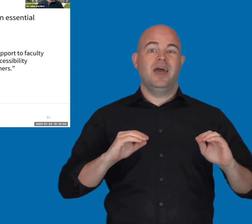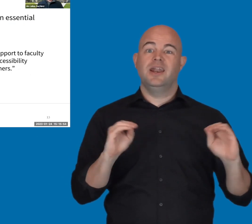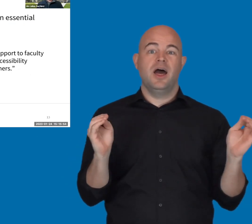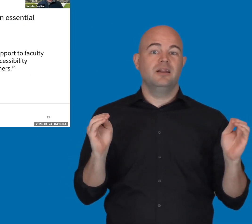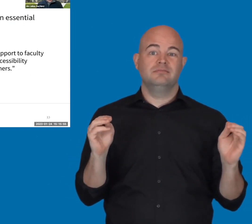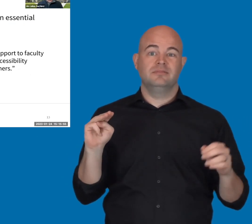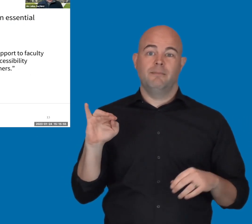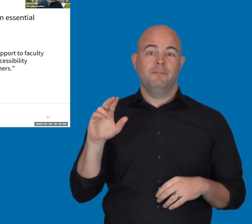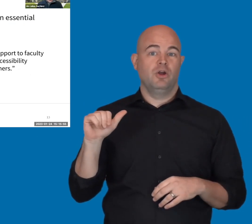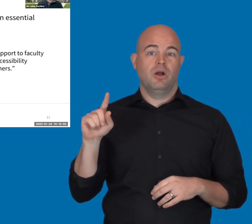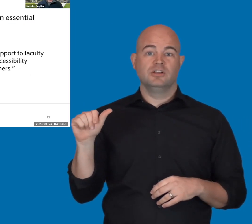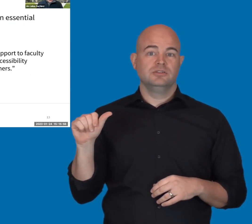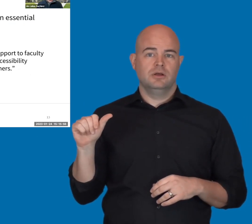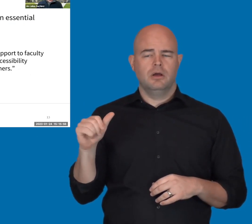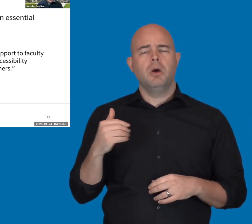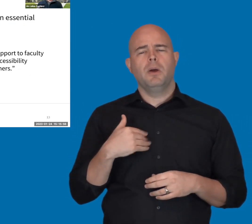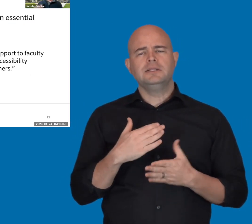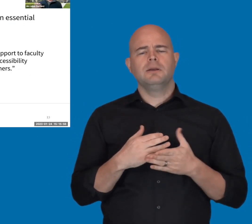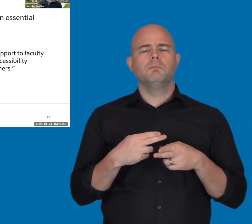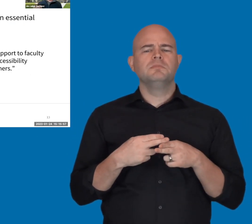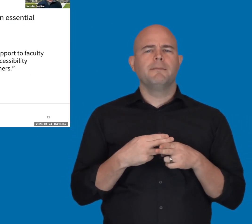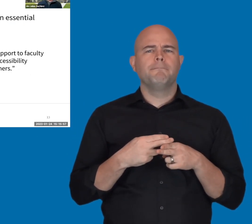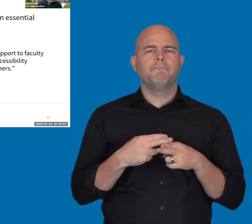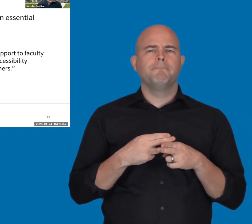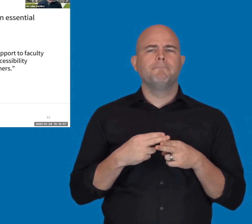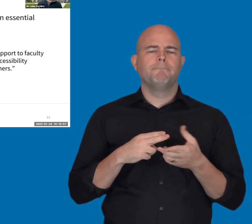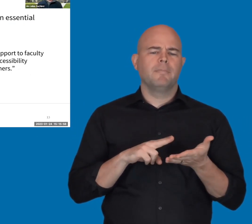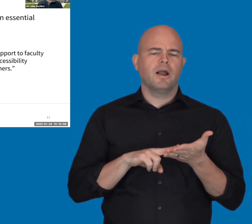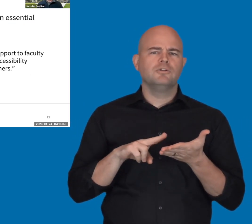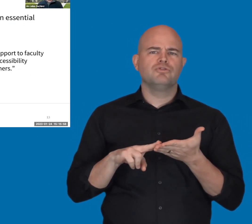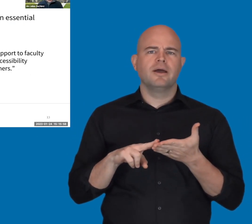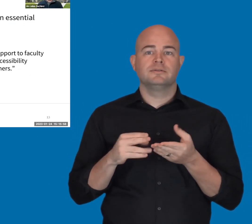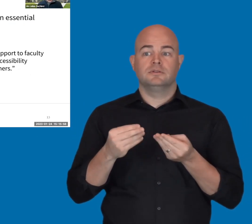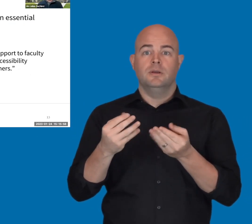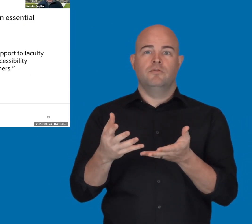the local expectations, but also the local support. So, where do they go to learn more?